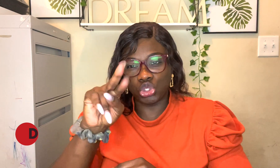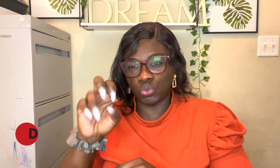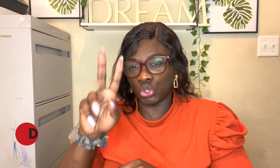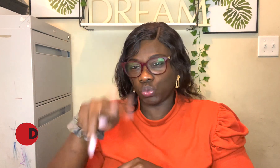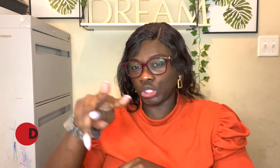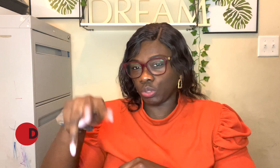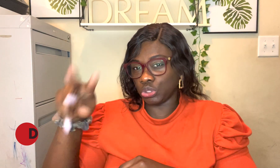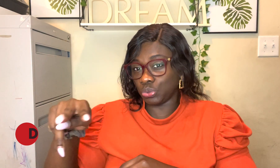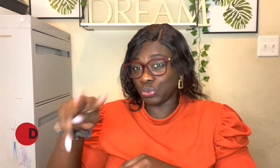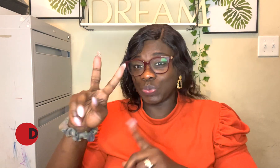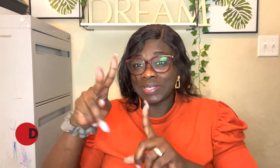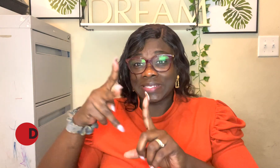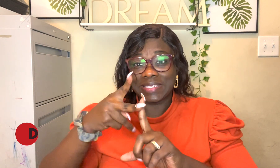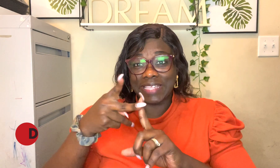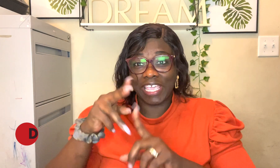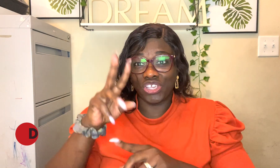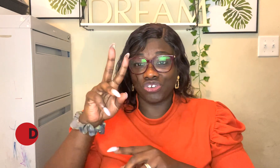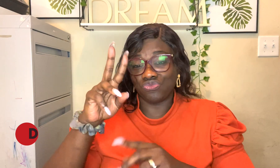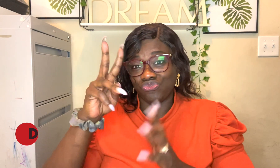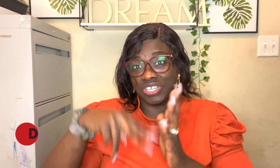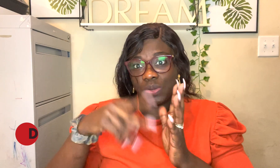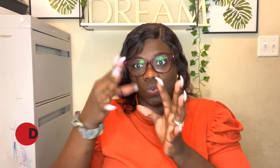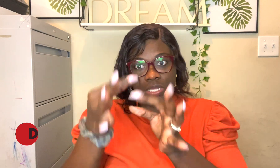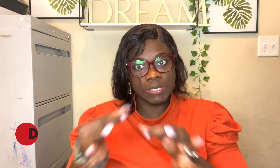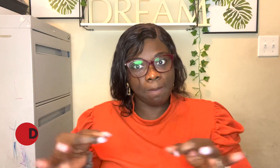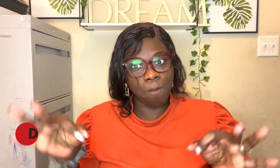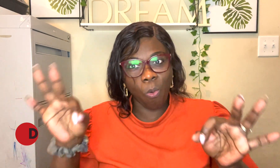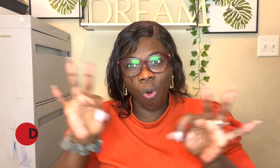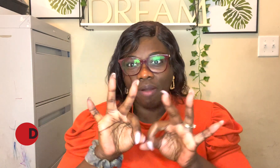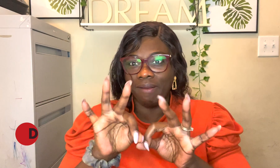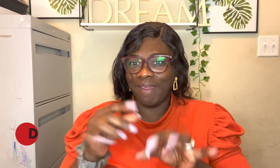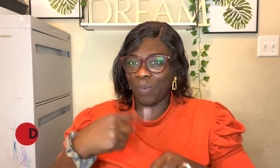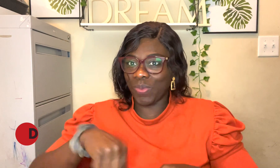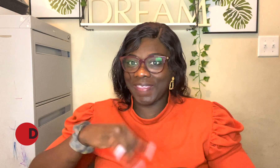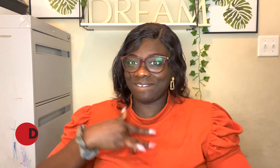The 2nd reading was so important that our team felt we must